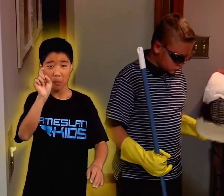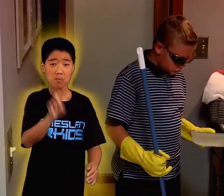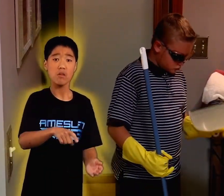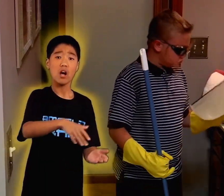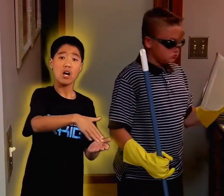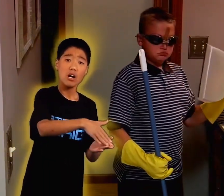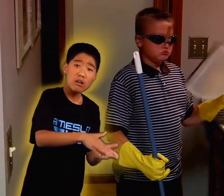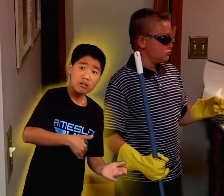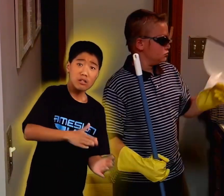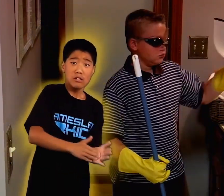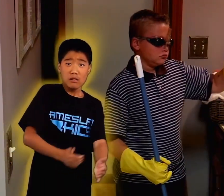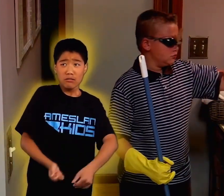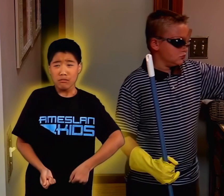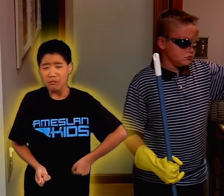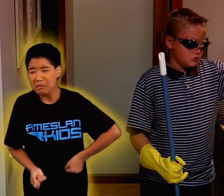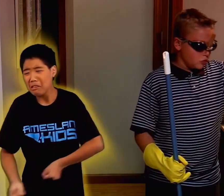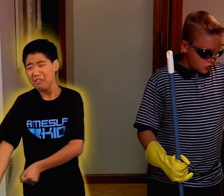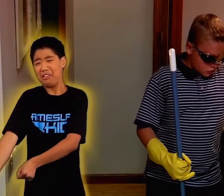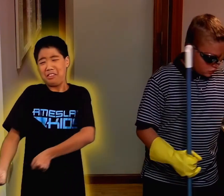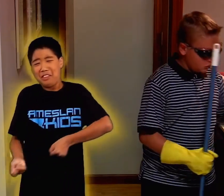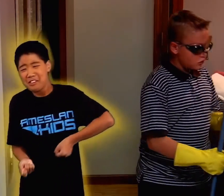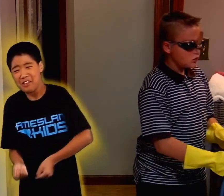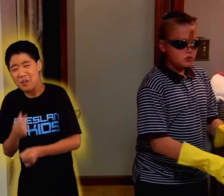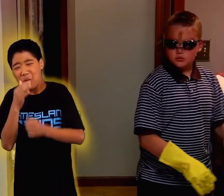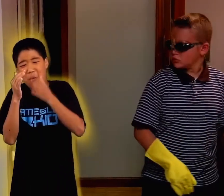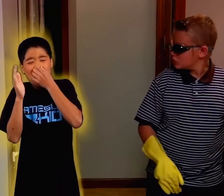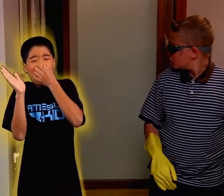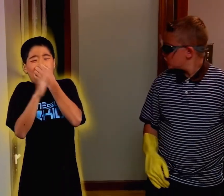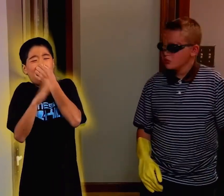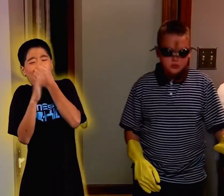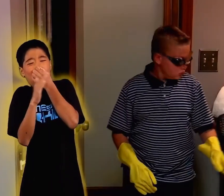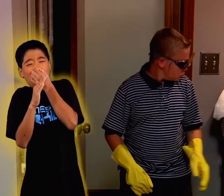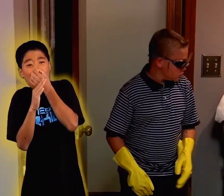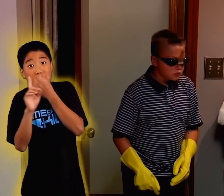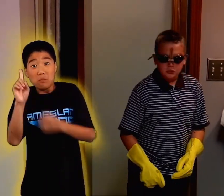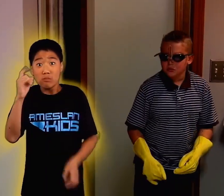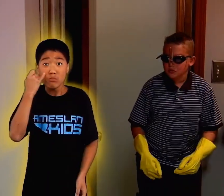SOMETIMES THEY SEEM JUST DOWNRIGHT GROSS, EEEWWW!